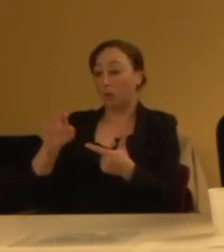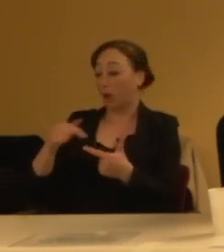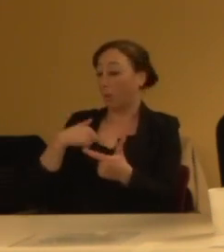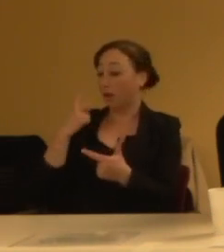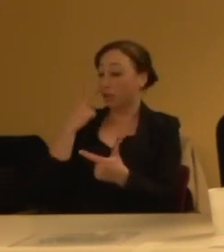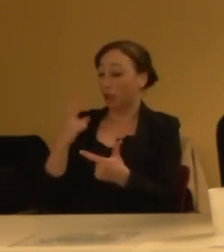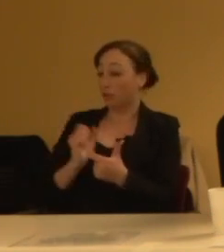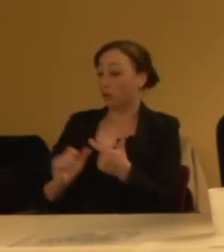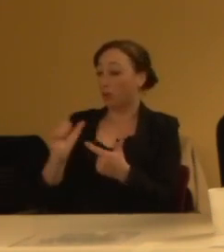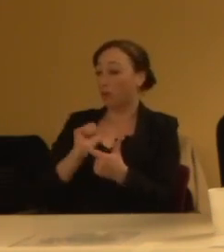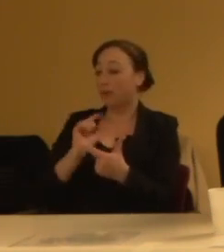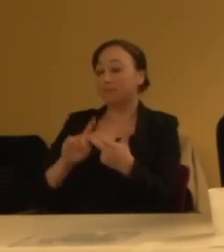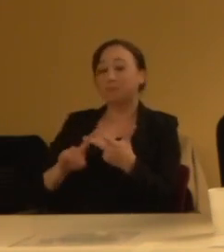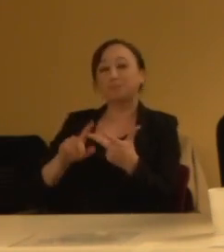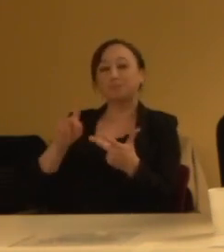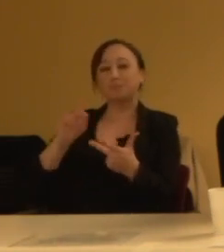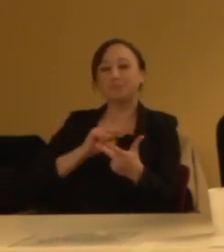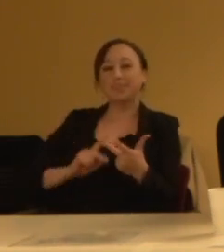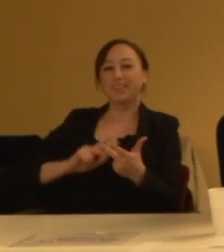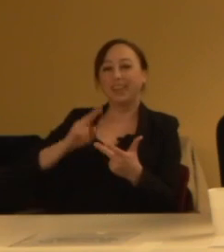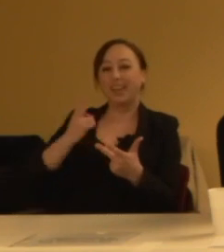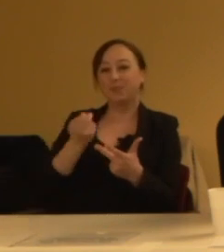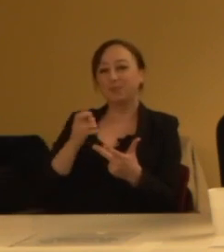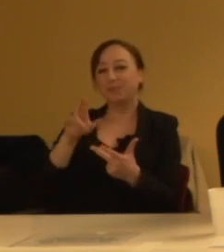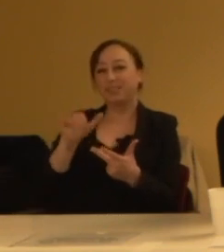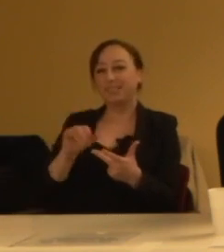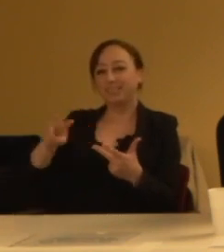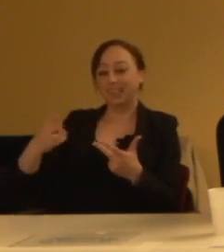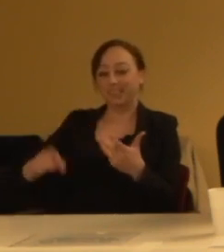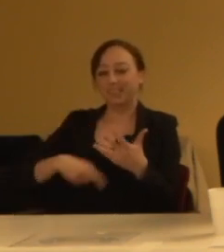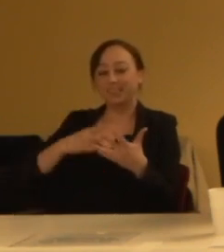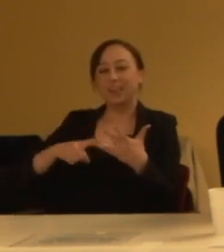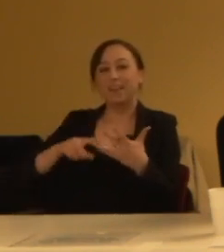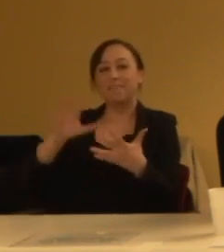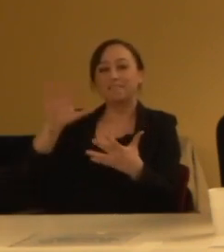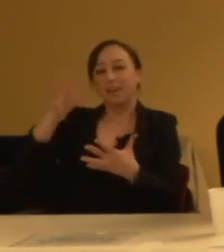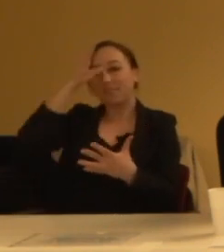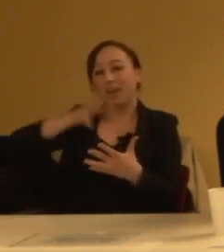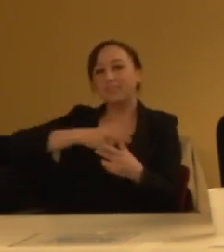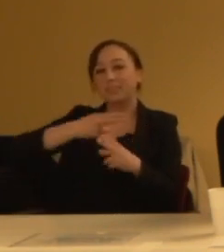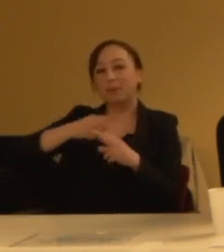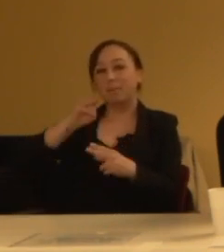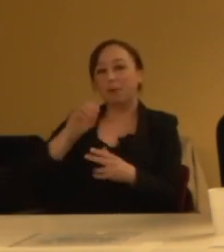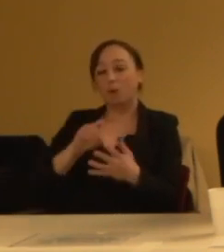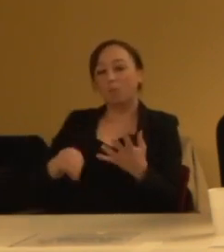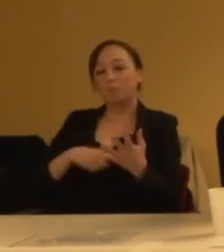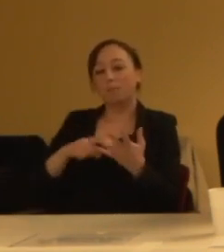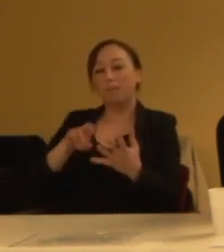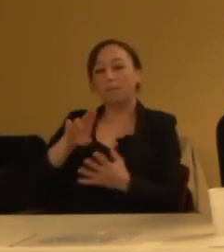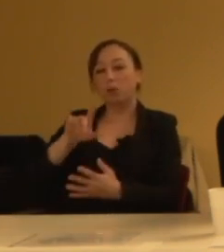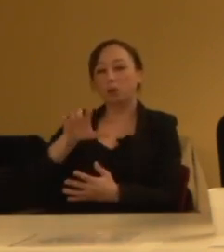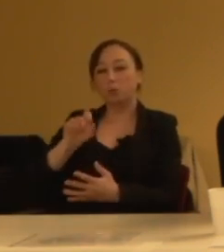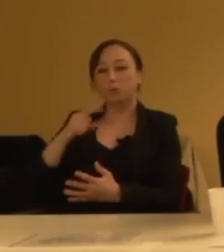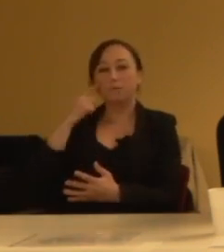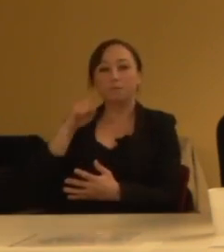King Headley II, Radio Golf, Five Guys Named Moe, Blues for an Alabama Sky, Gem of the Ocean